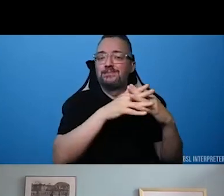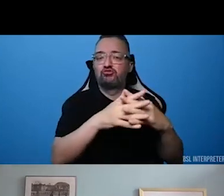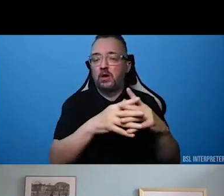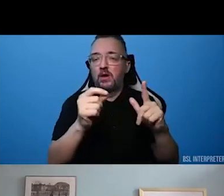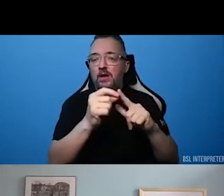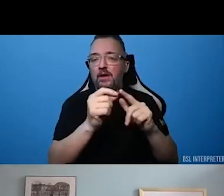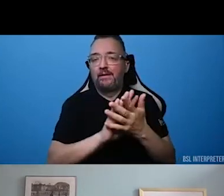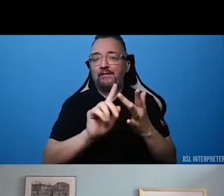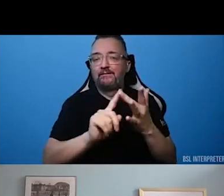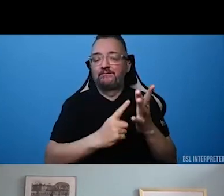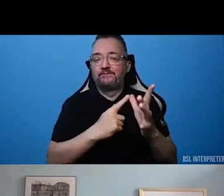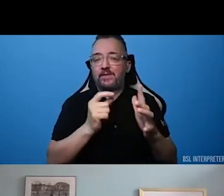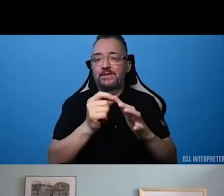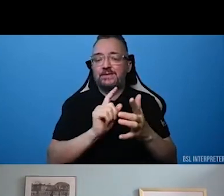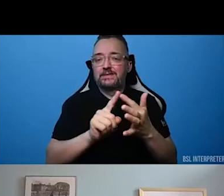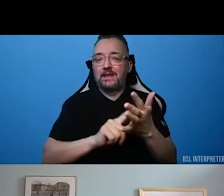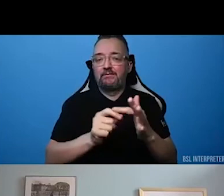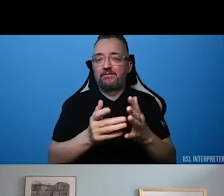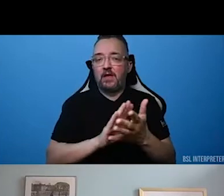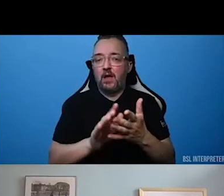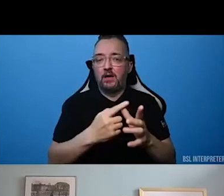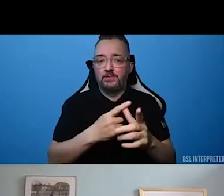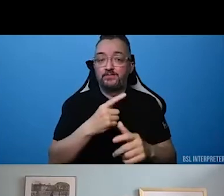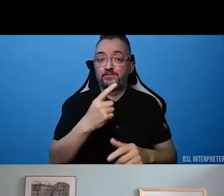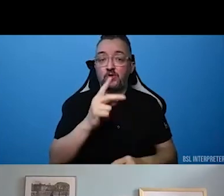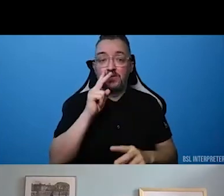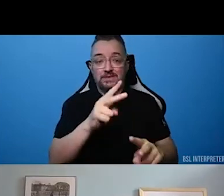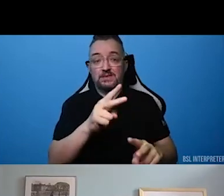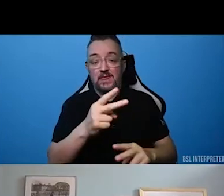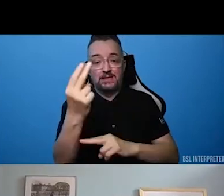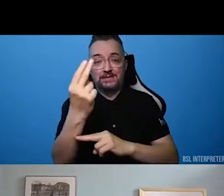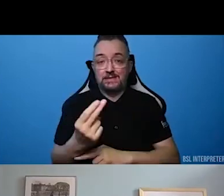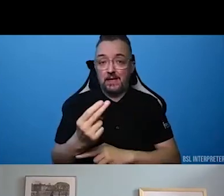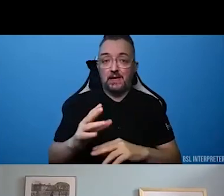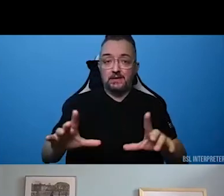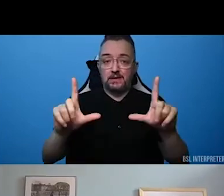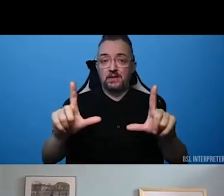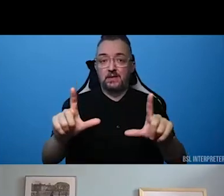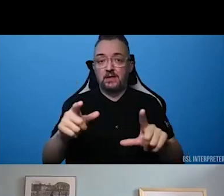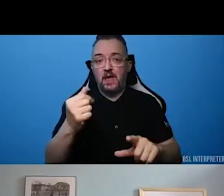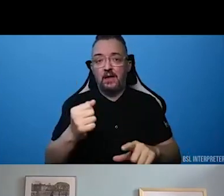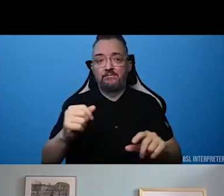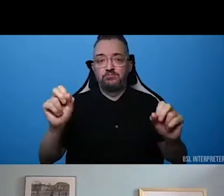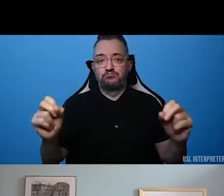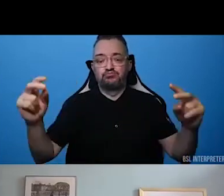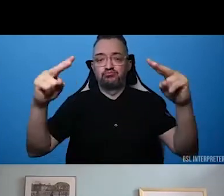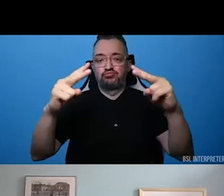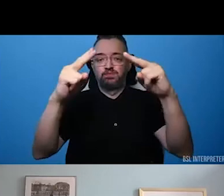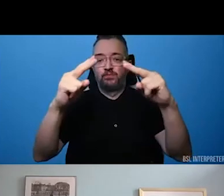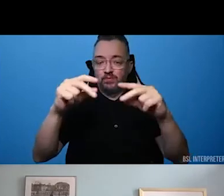in the Chippendale style. And you can see this kind of neoclassical design of this one with its temple feel and ornate wreath